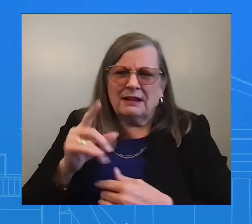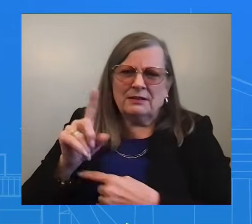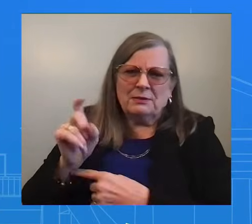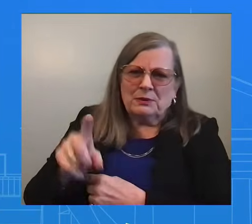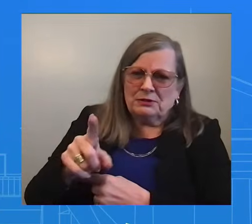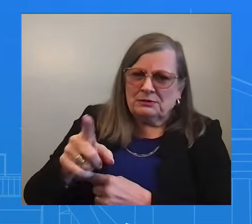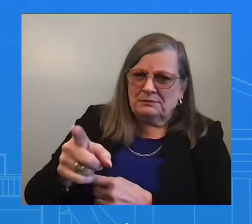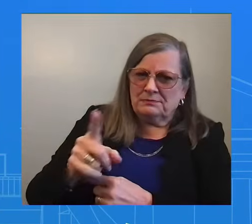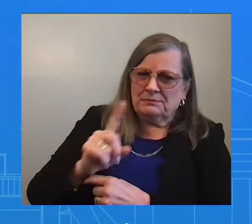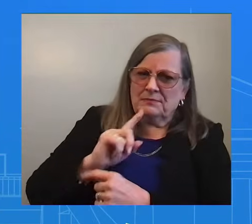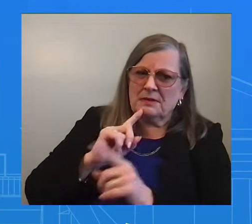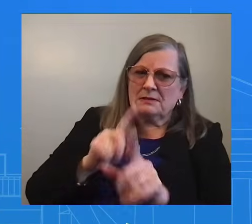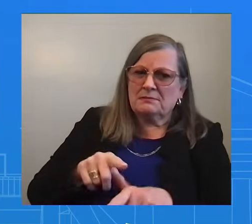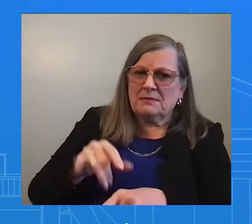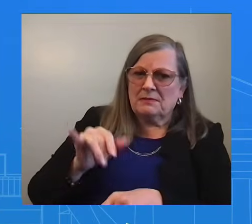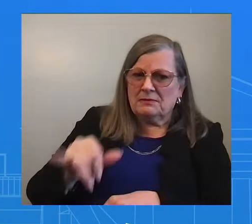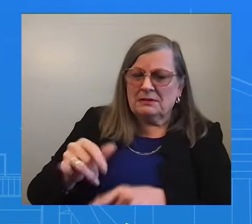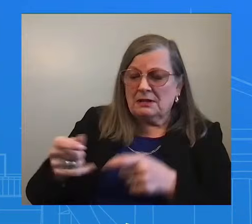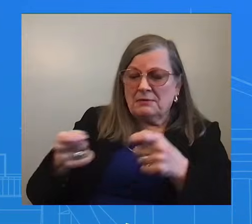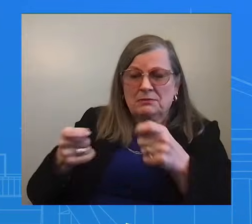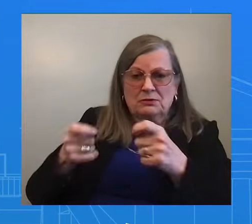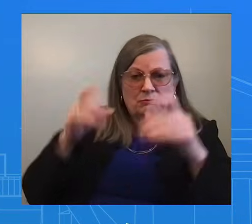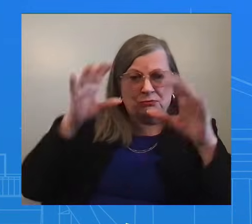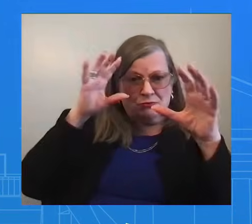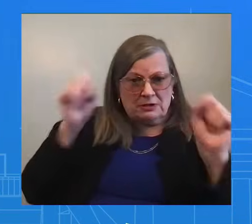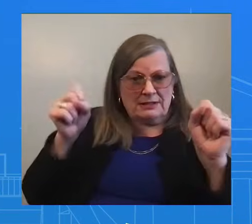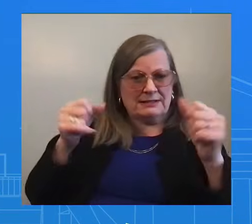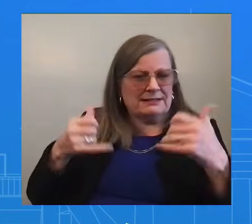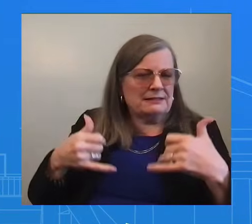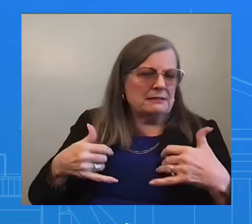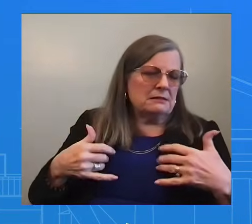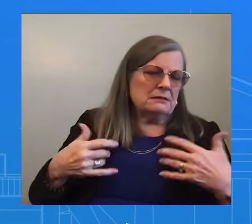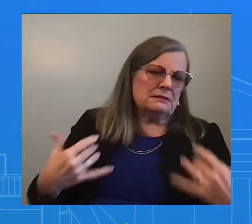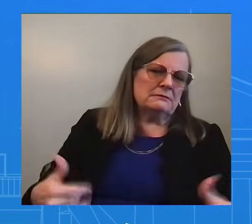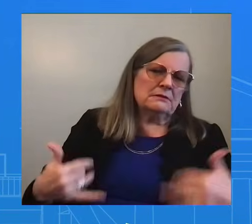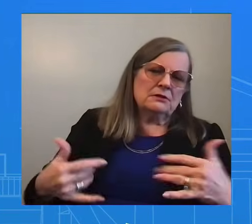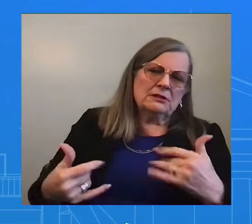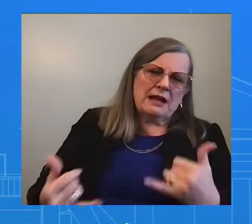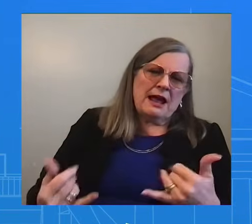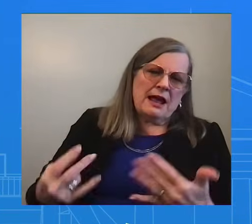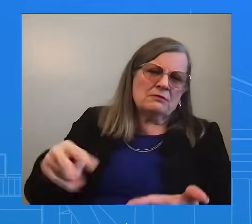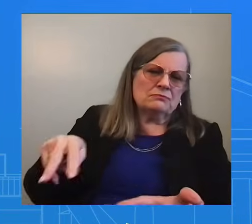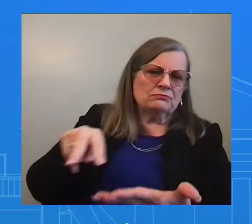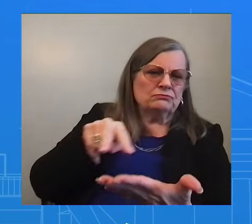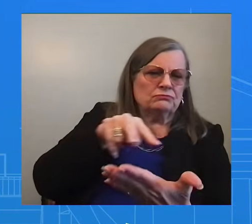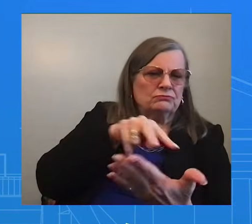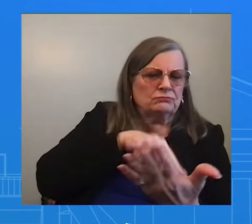to conduct its statutory review of the Section 301 tariffs on Chinese products. This revi- -- review, as you know,